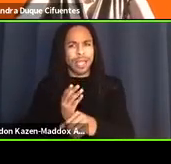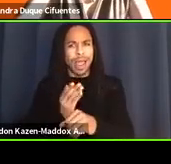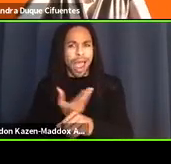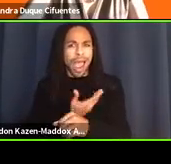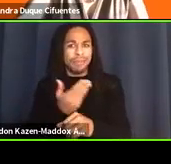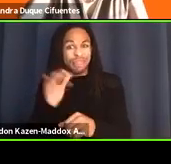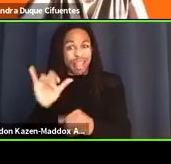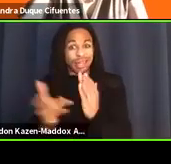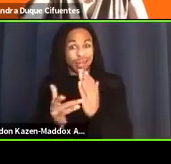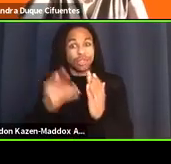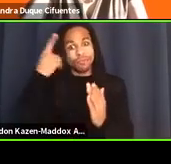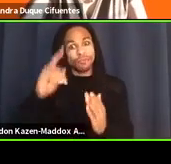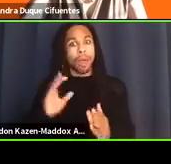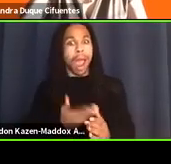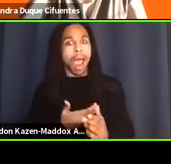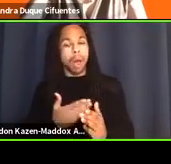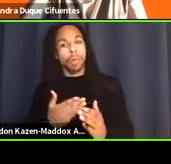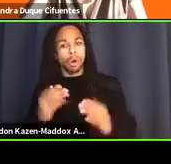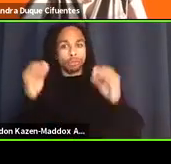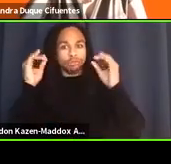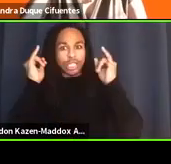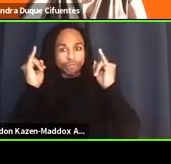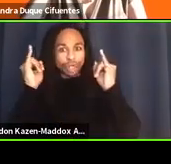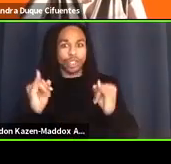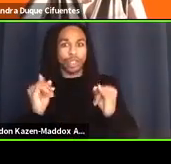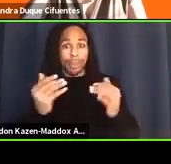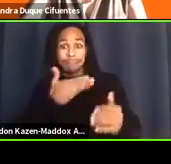way that I communicate with all of the dance educators has improved.